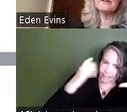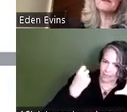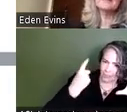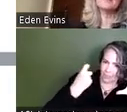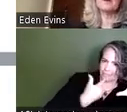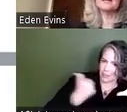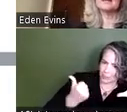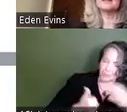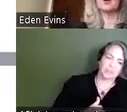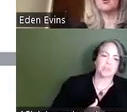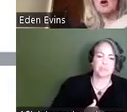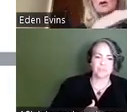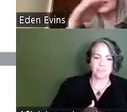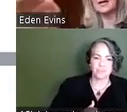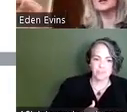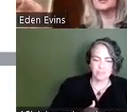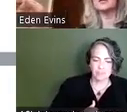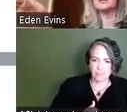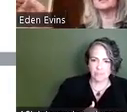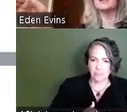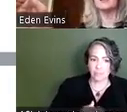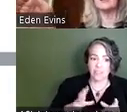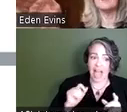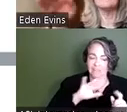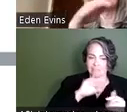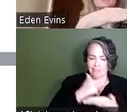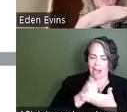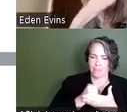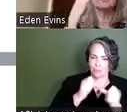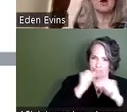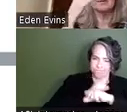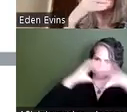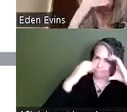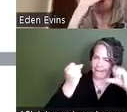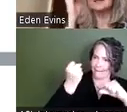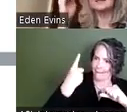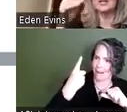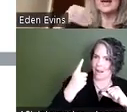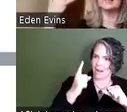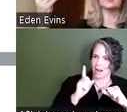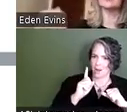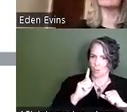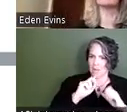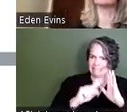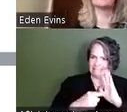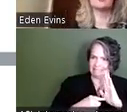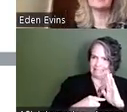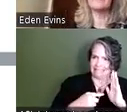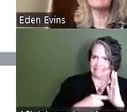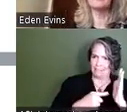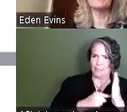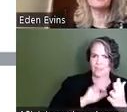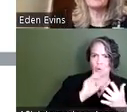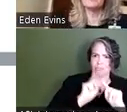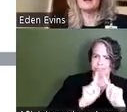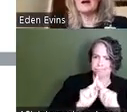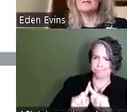fundamental processes across diagnoses to help us get to this genetic or cellular or circuit level.